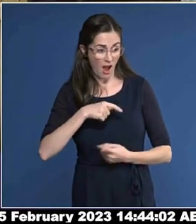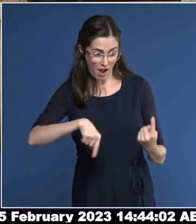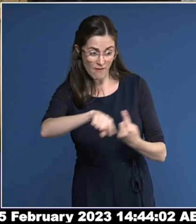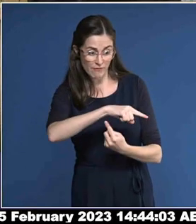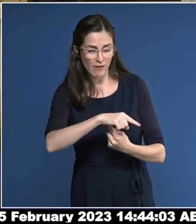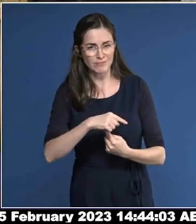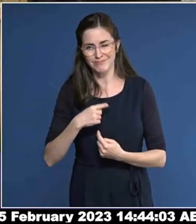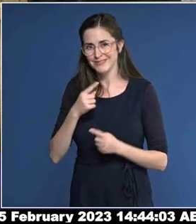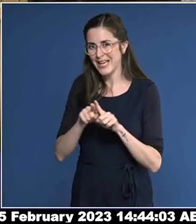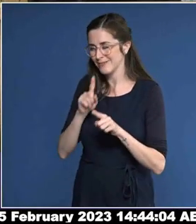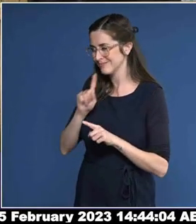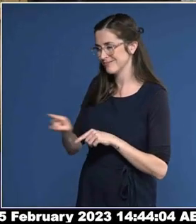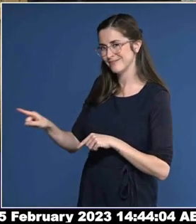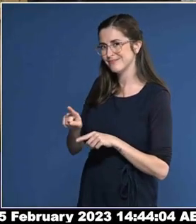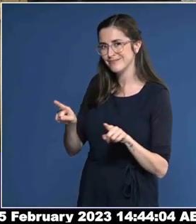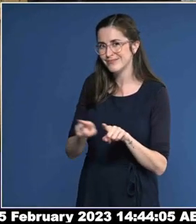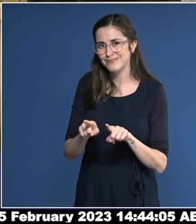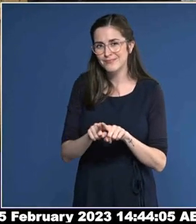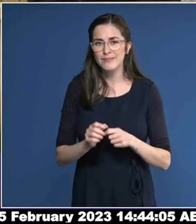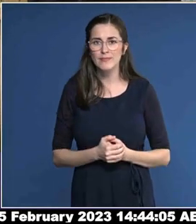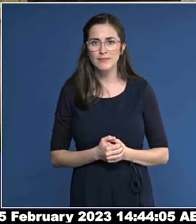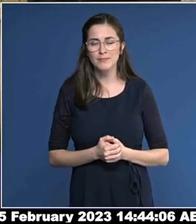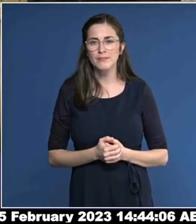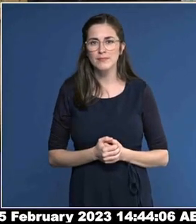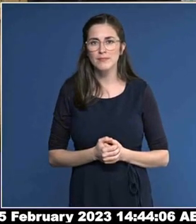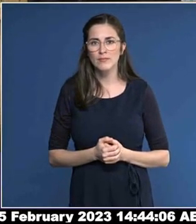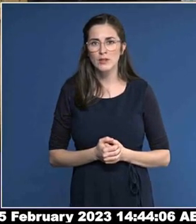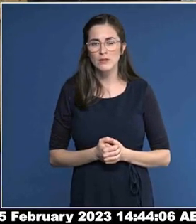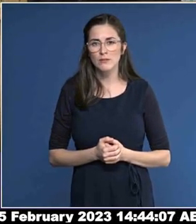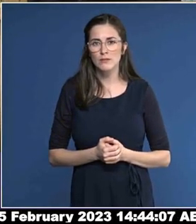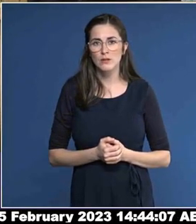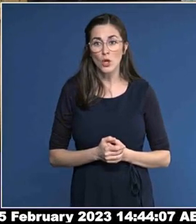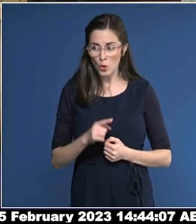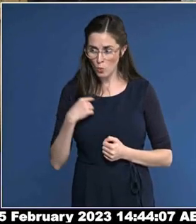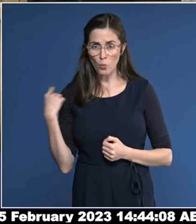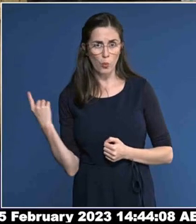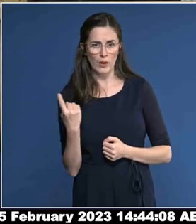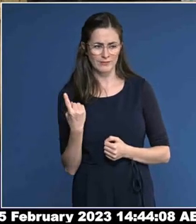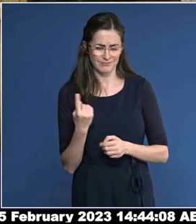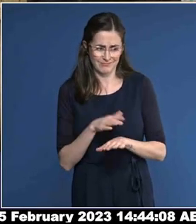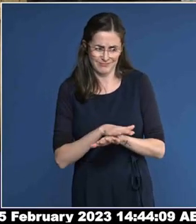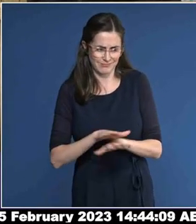We absolutely would not abide by any level of harassment - sexual harassment from worker